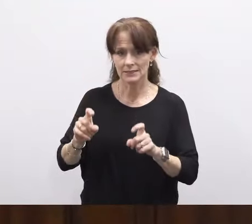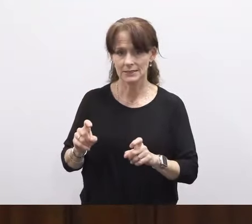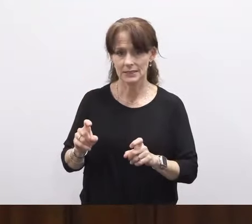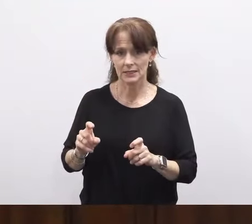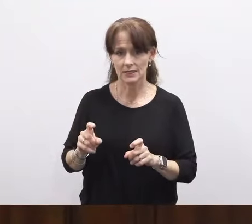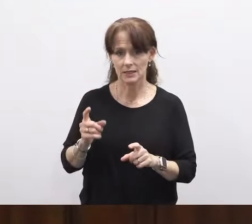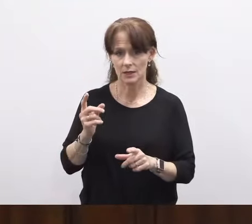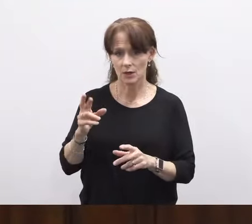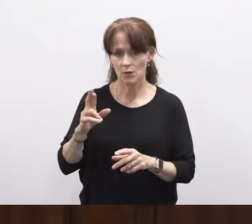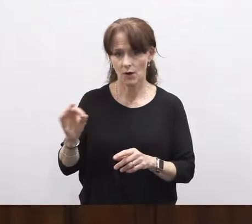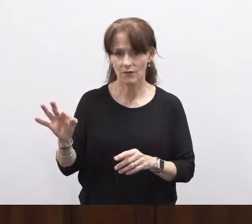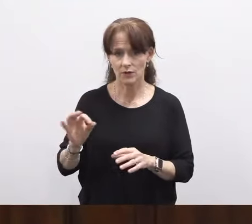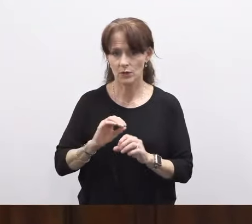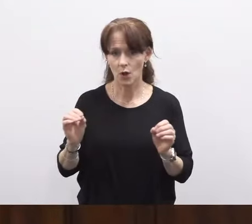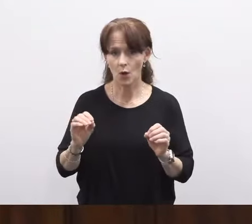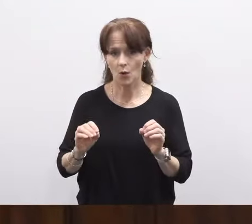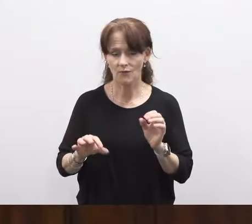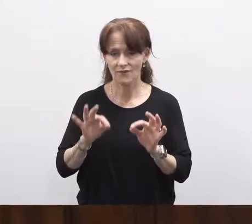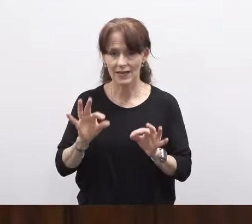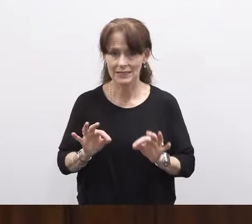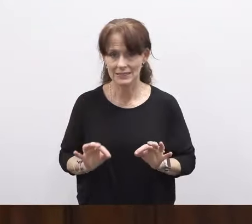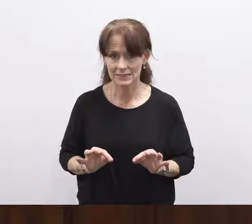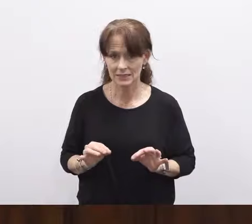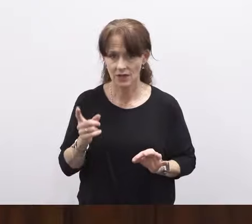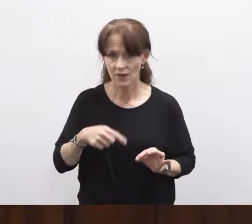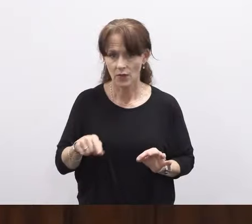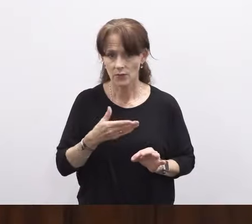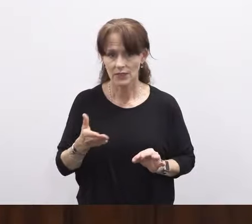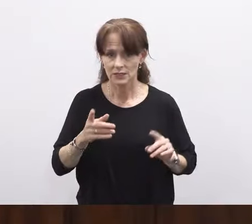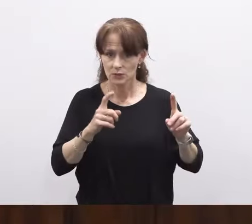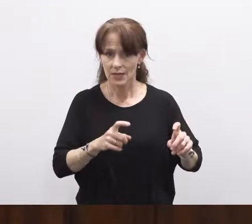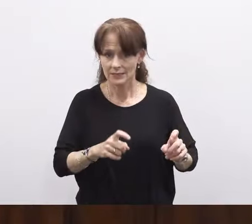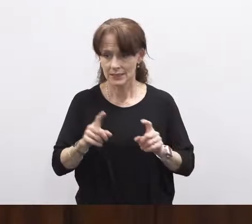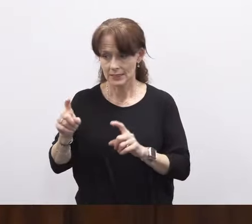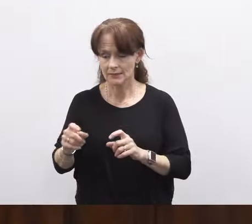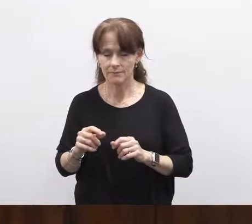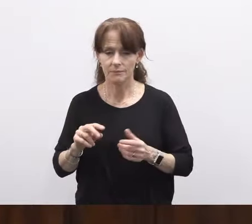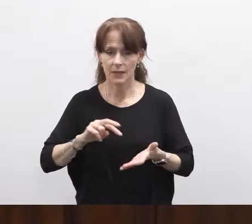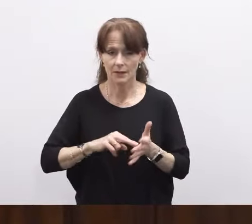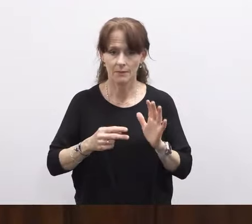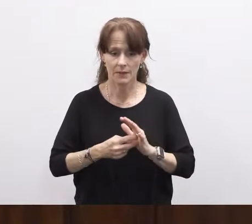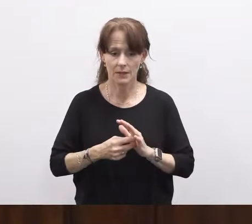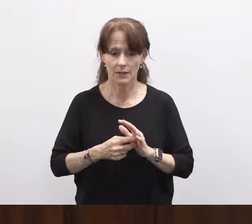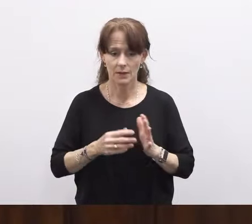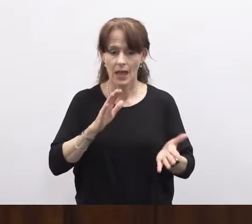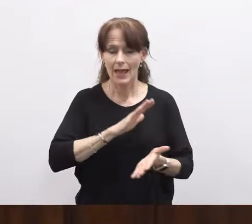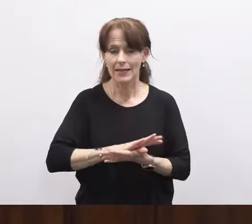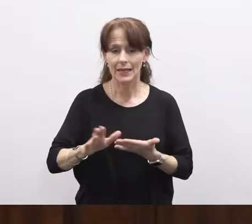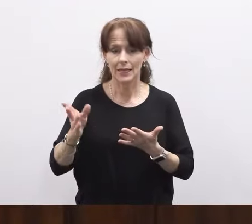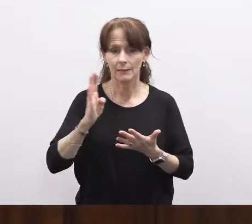Referencing that there were no findings, for those items that you tested. So, in other words, we have a clean bill of health